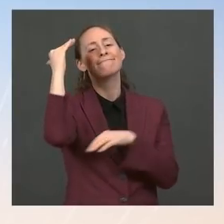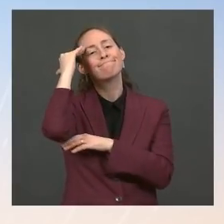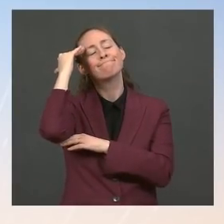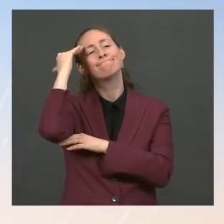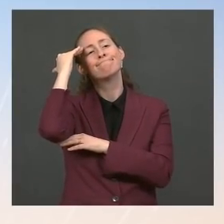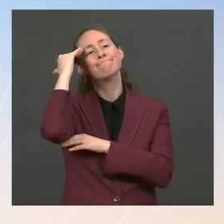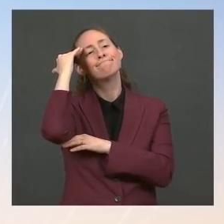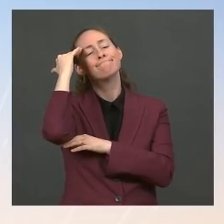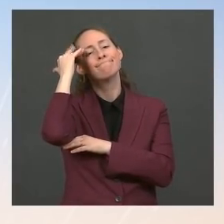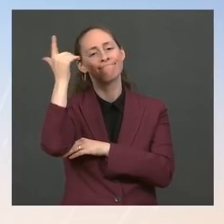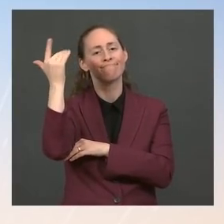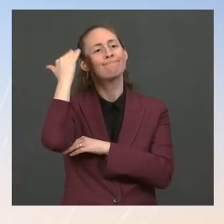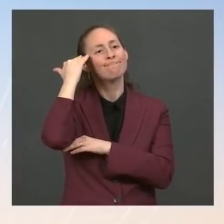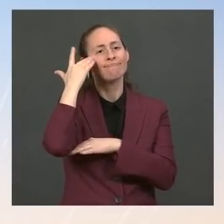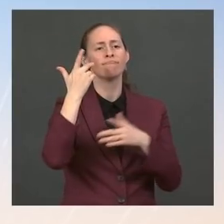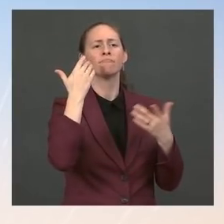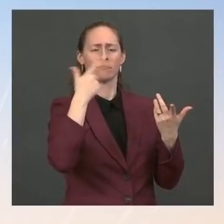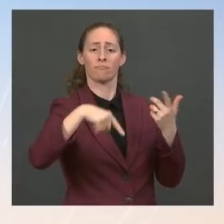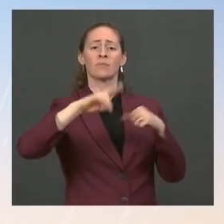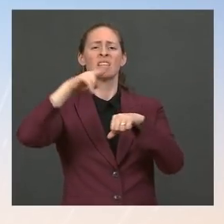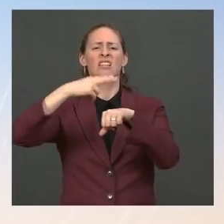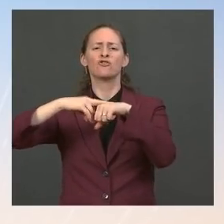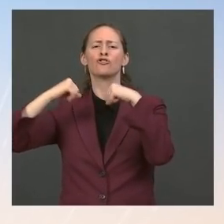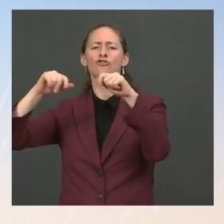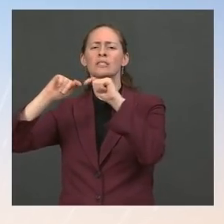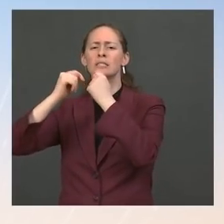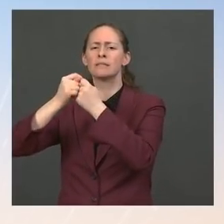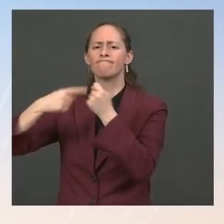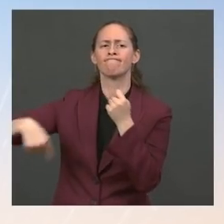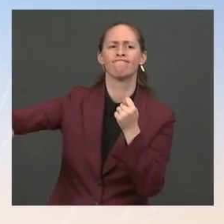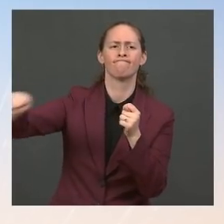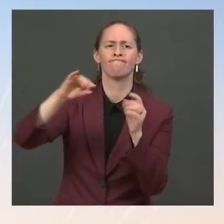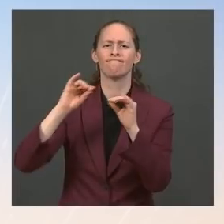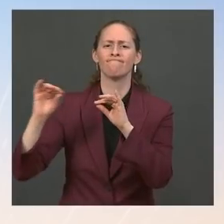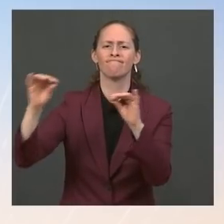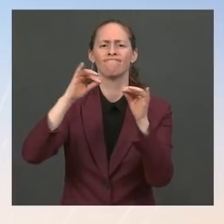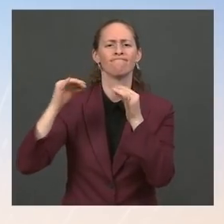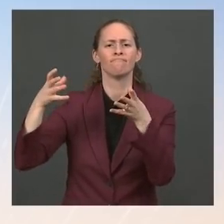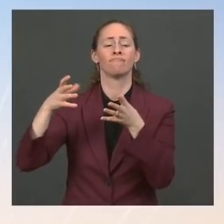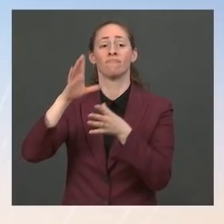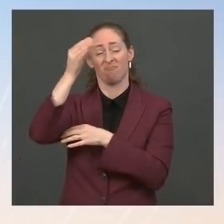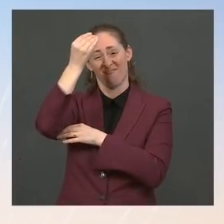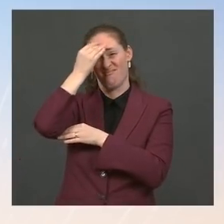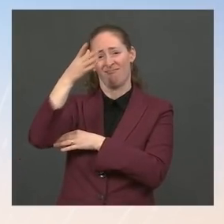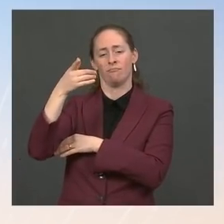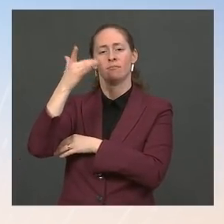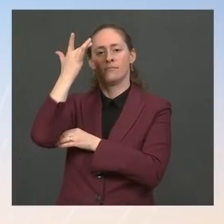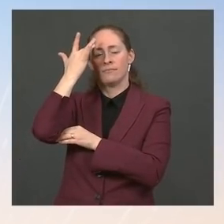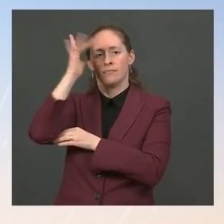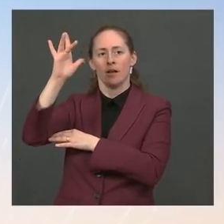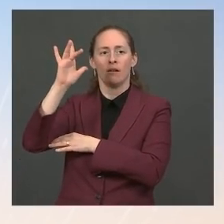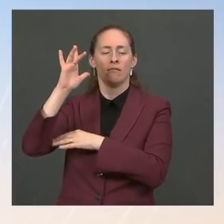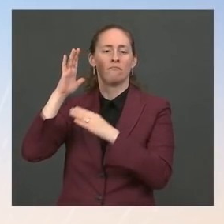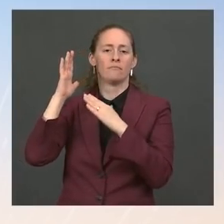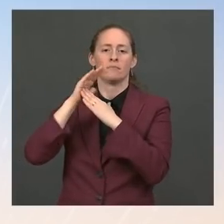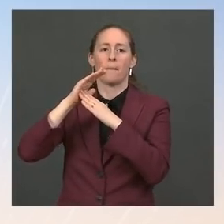as a group of smart, engaged individuals who are representing his national interests overseas, and that's what he's doing.